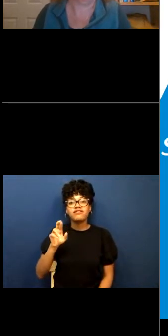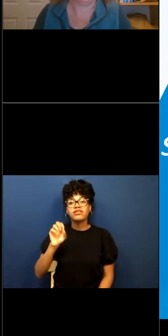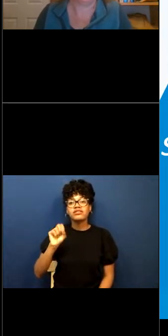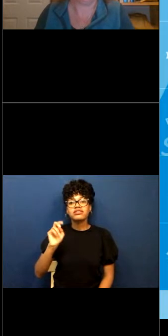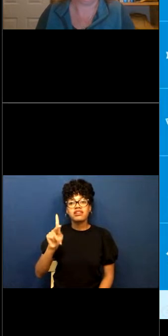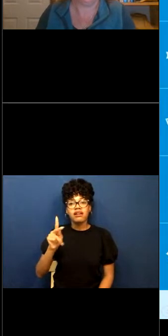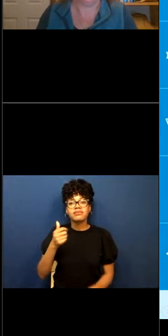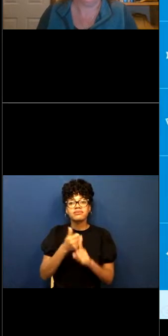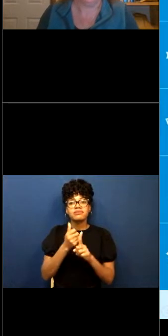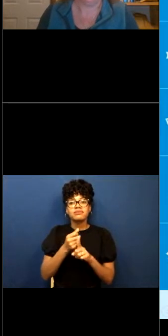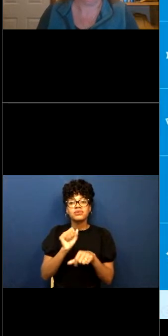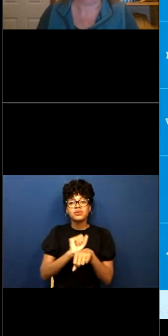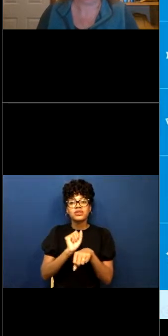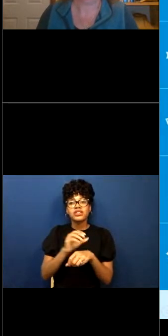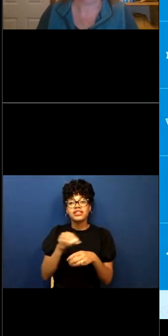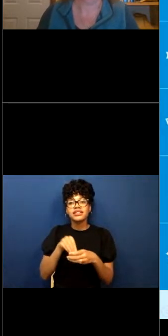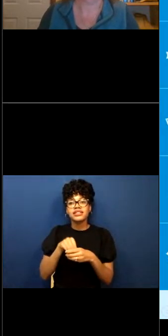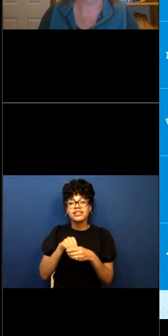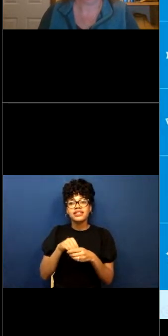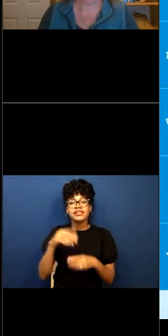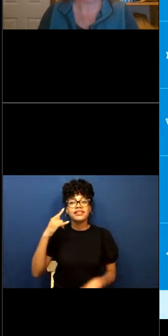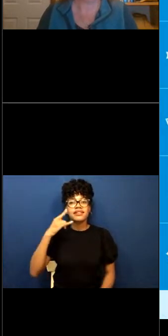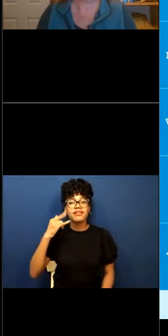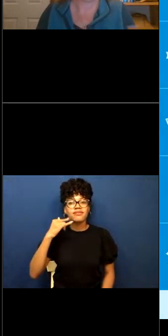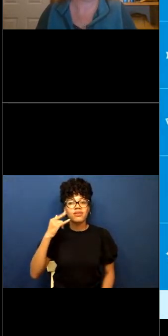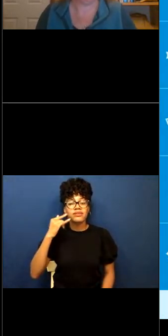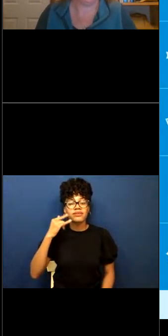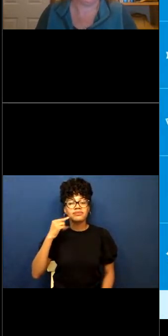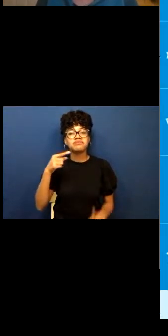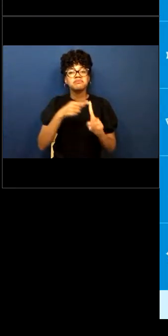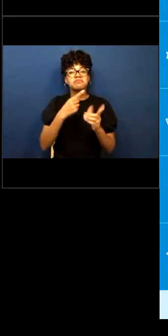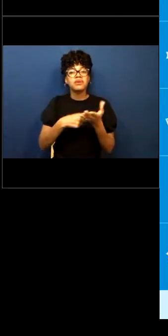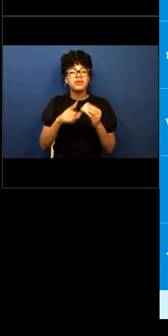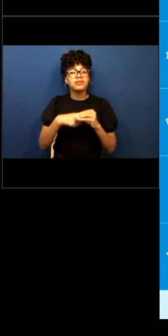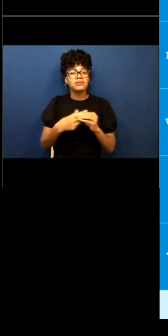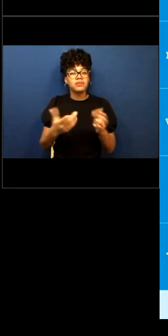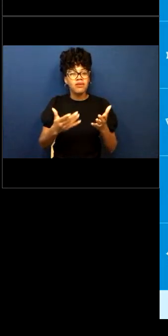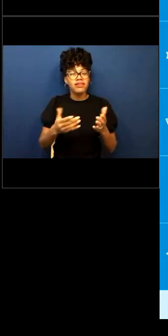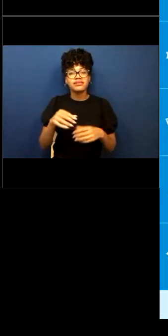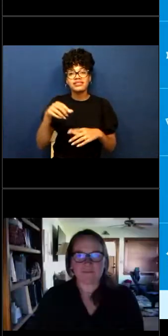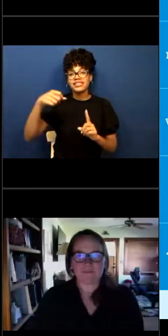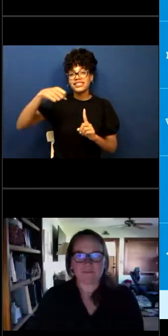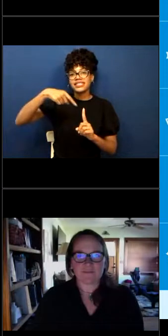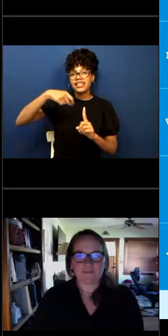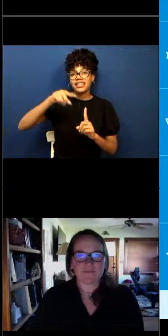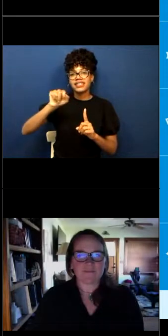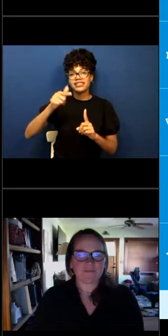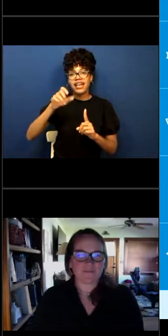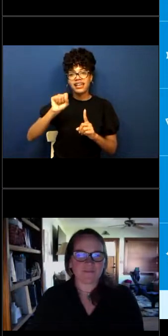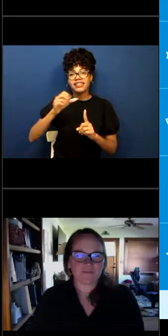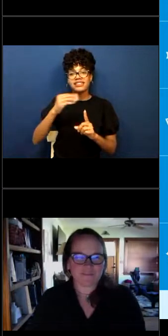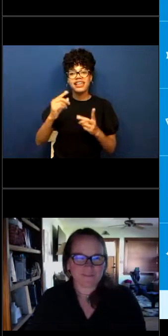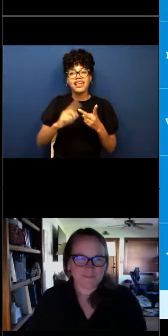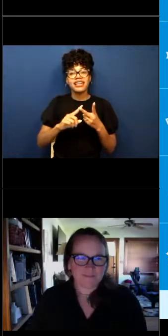in Point Reyes, California. And she will be talking about satellite tags and seabirds. Before we start, we want to recognize